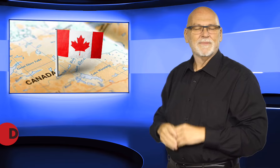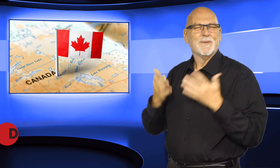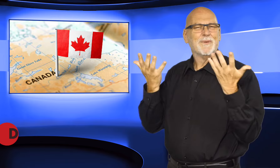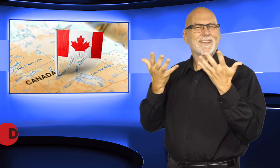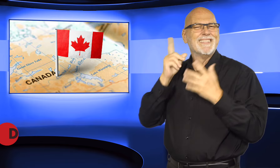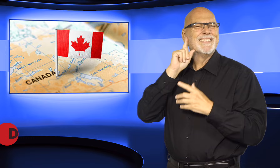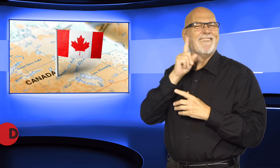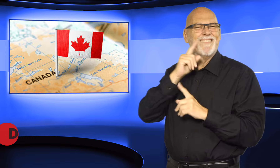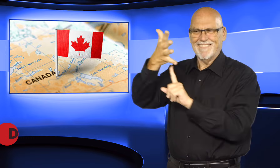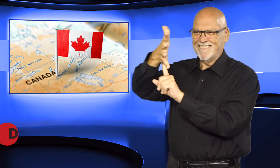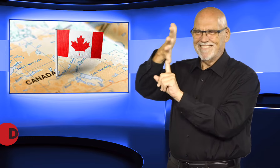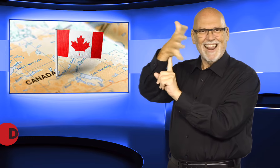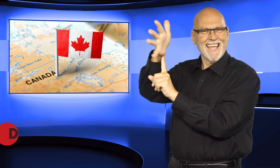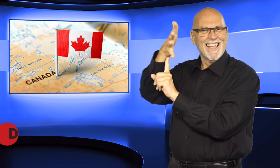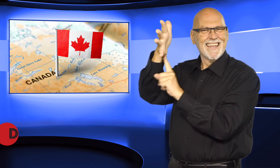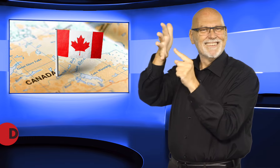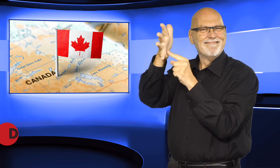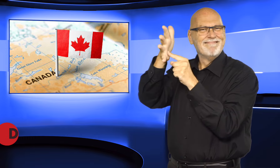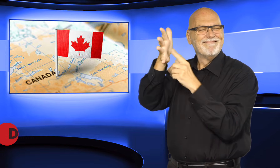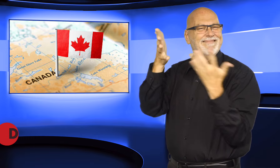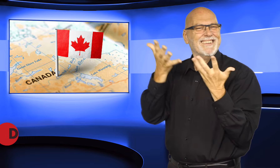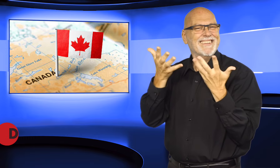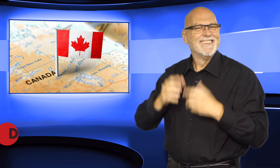[ANSELMO]: What is the Deaf Flag?